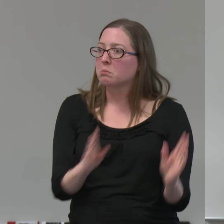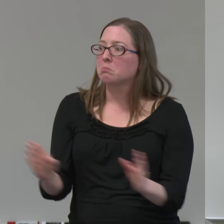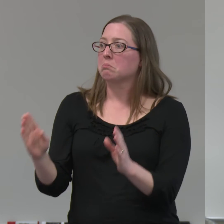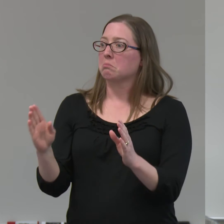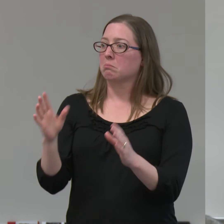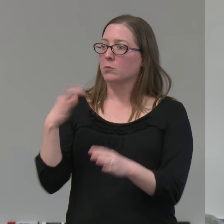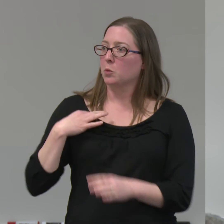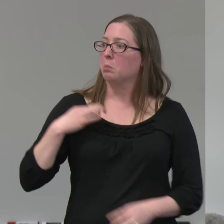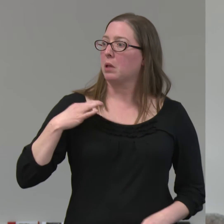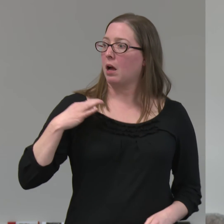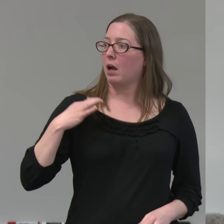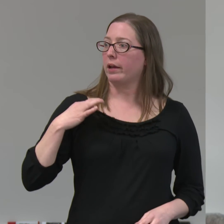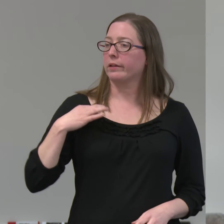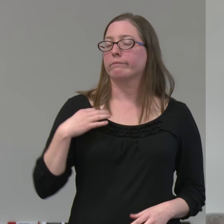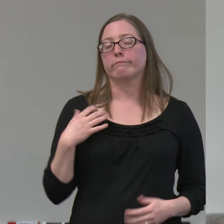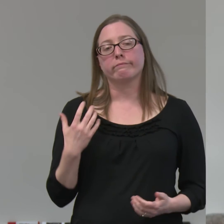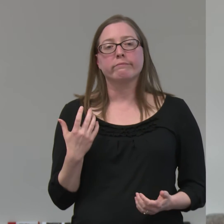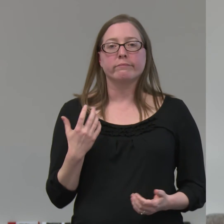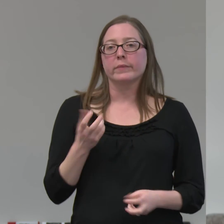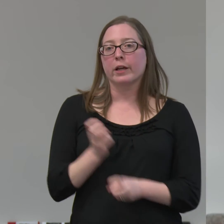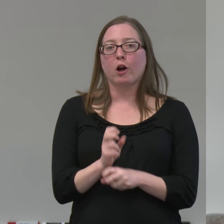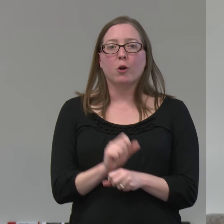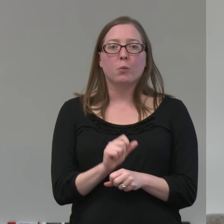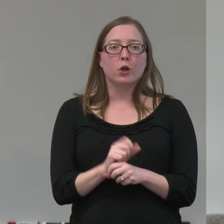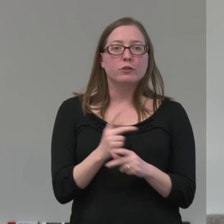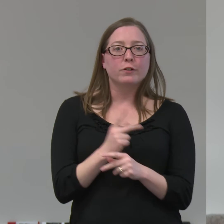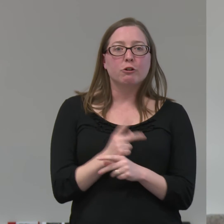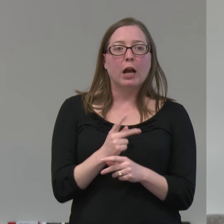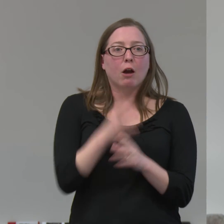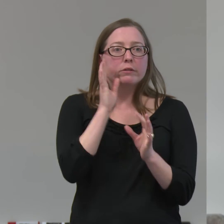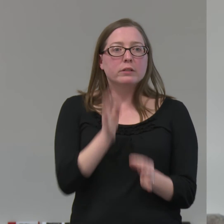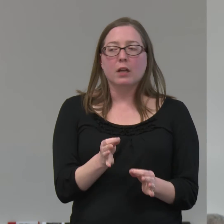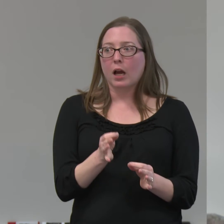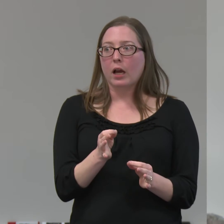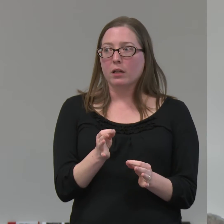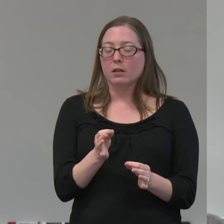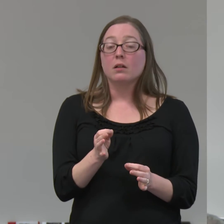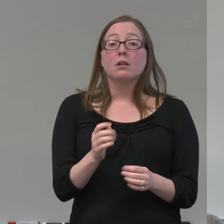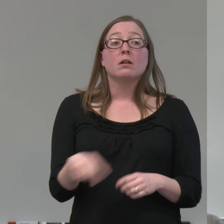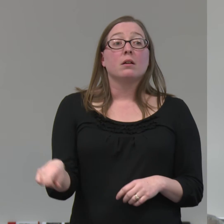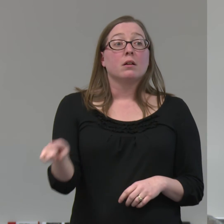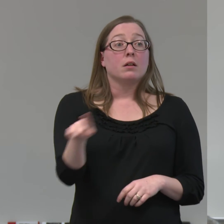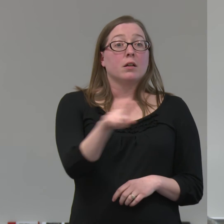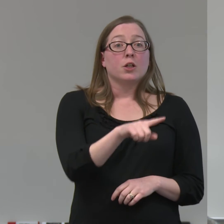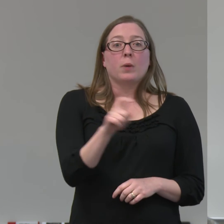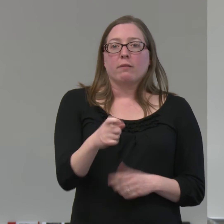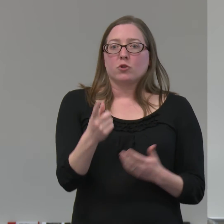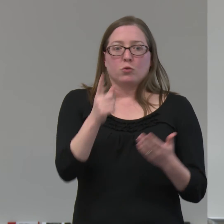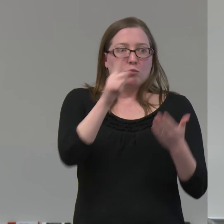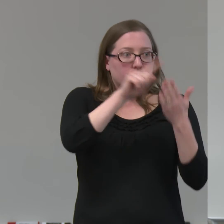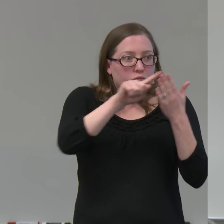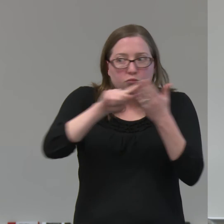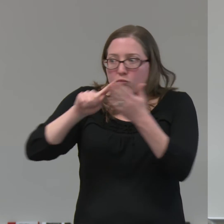and that's just a lot of hard work to figure out. You have to do a lot of homework on it,